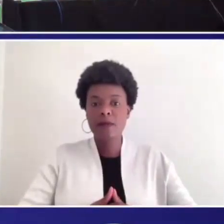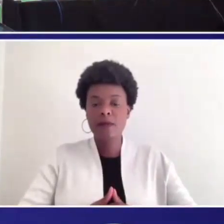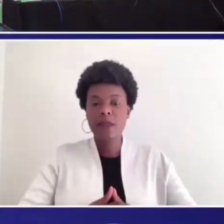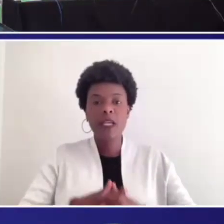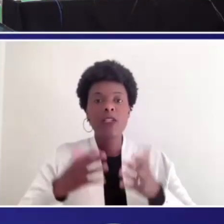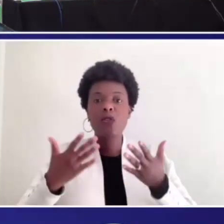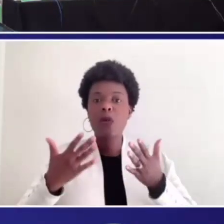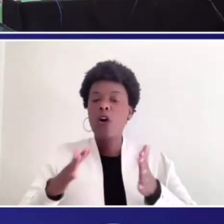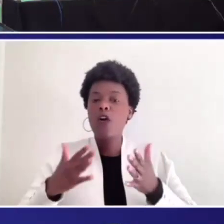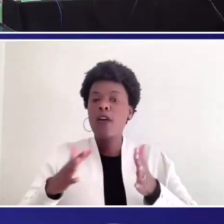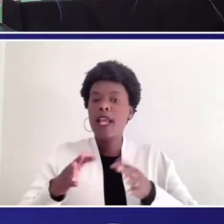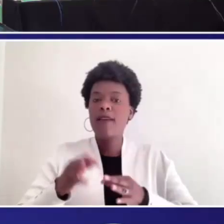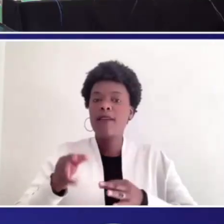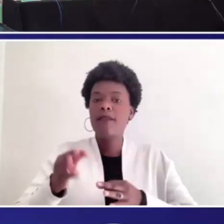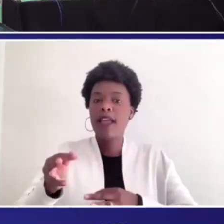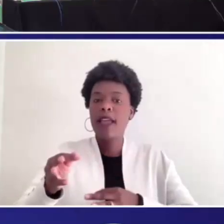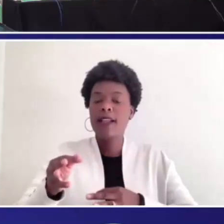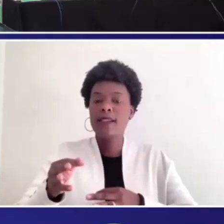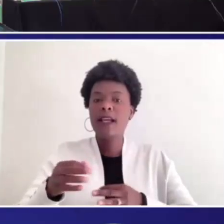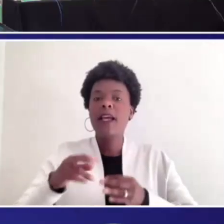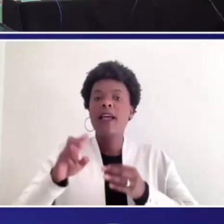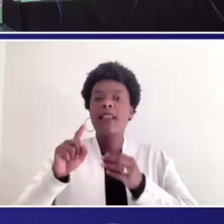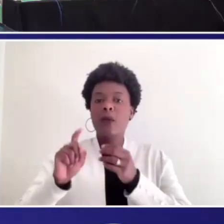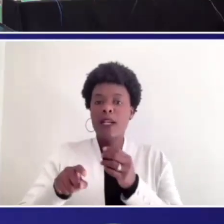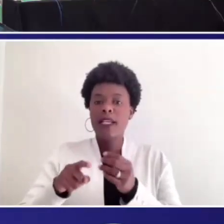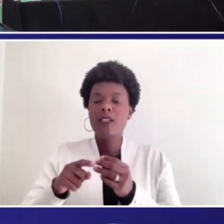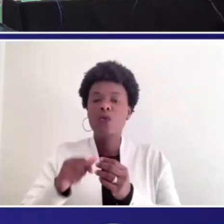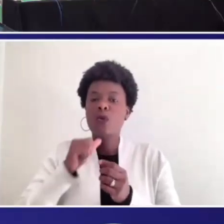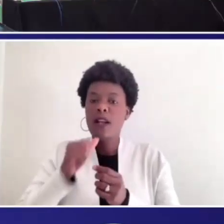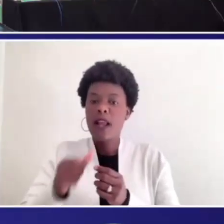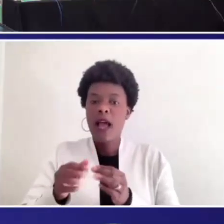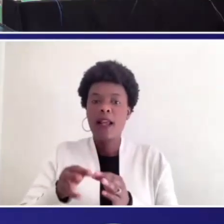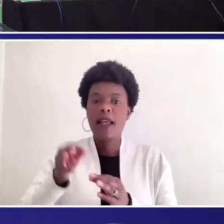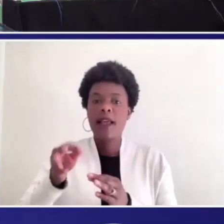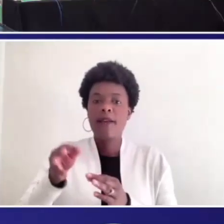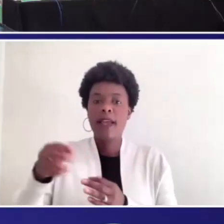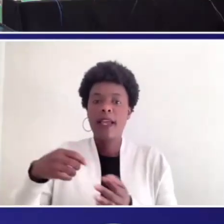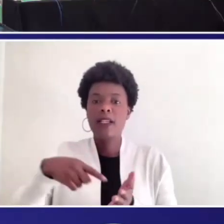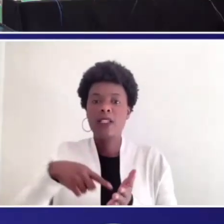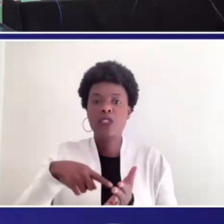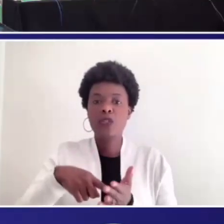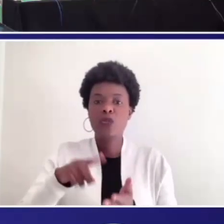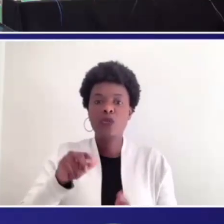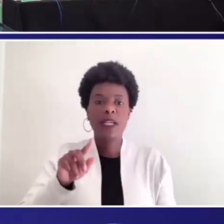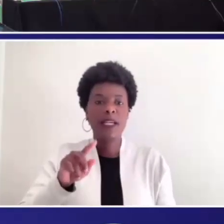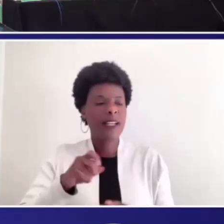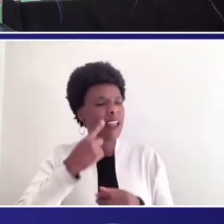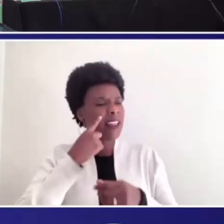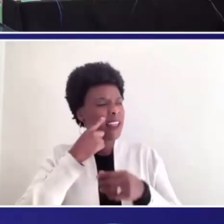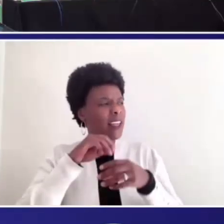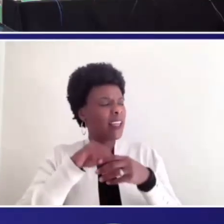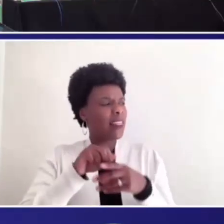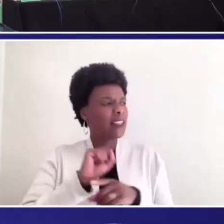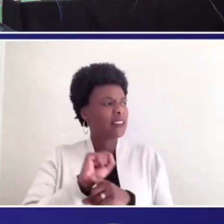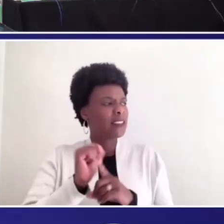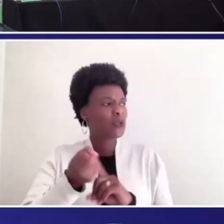advance their due date to make sure that they get -- right? I think in the scenario that Ashley is